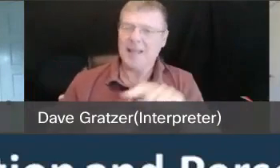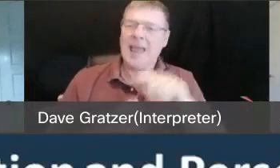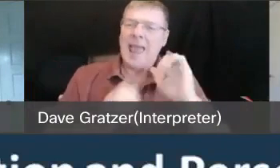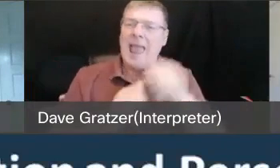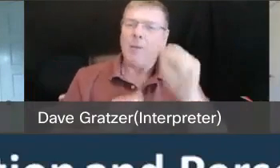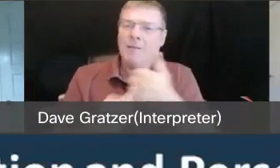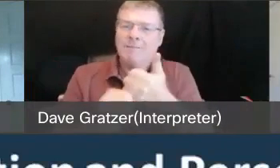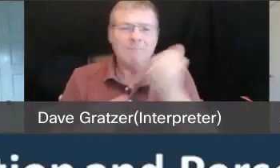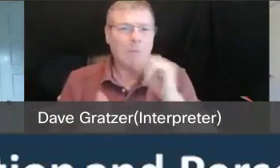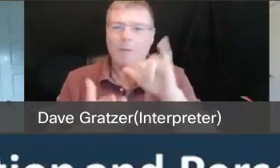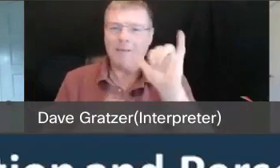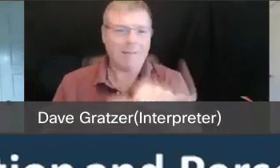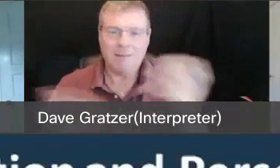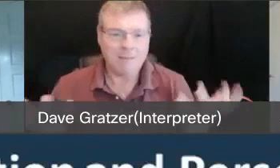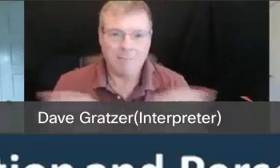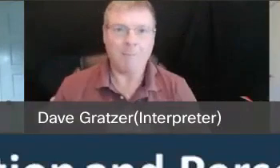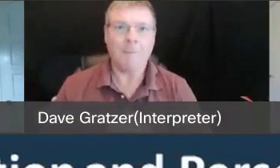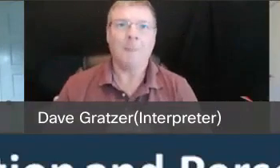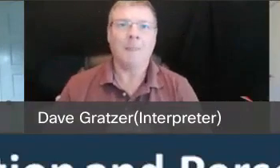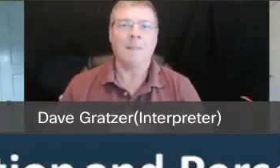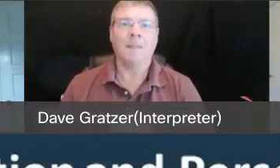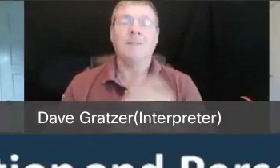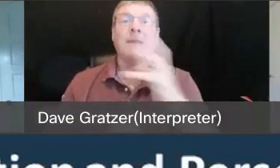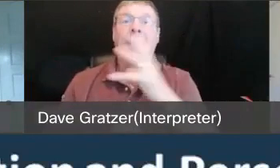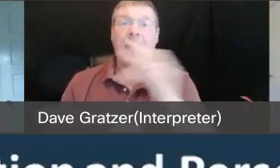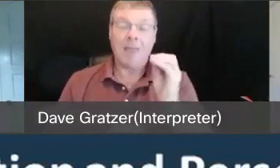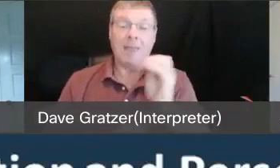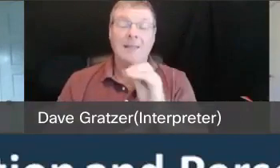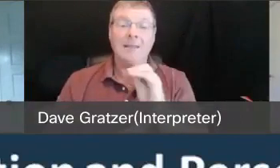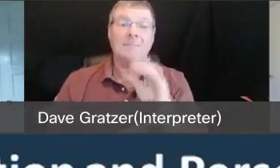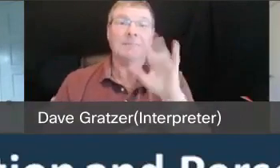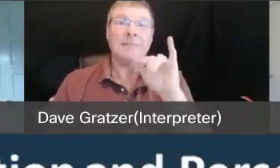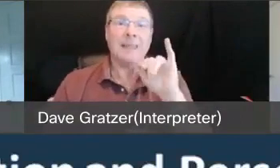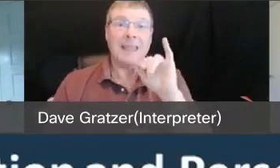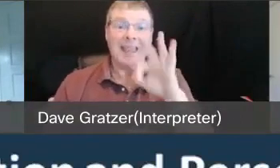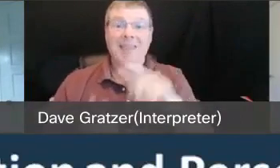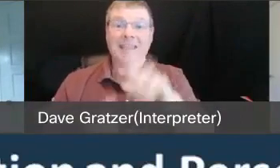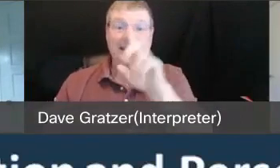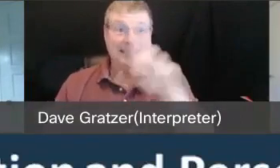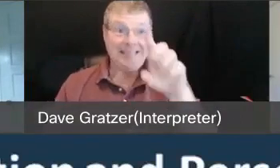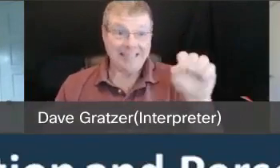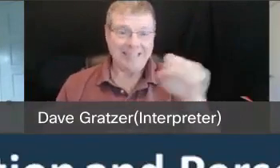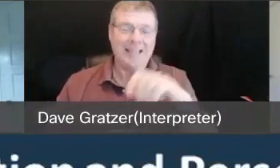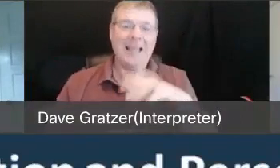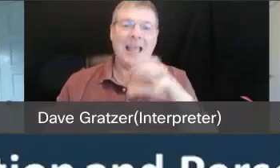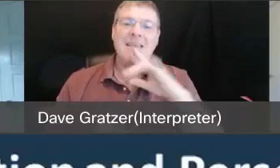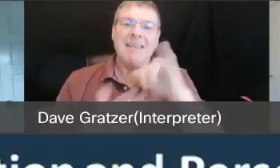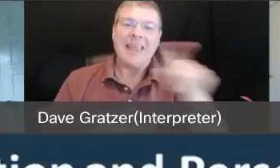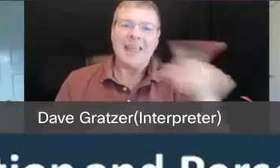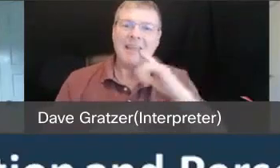implicit bias when they're reading their claims and if DDS examiners undergo any sort of implicit bias too?